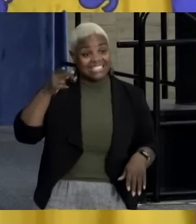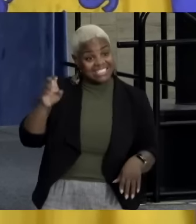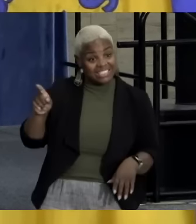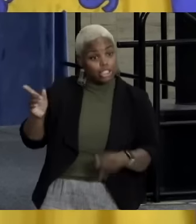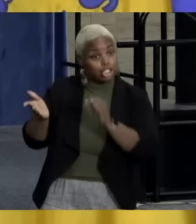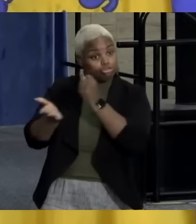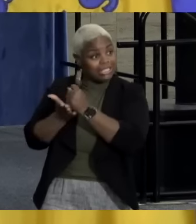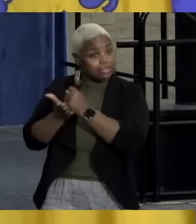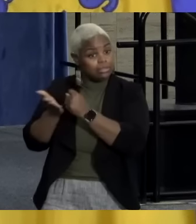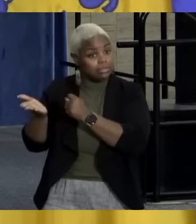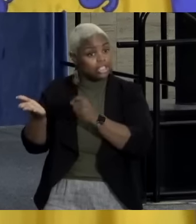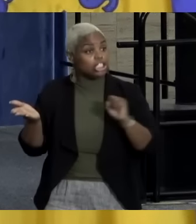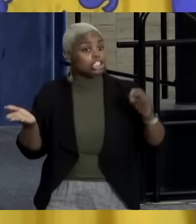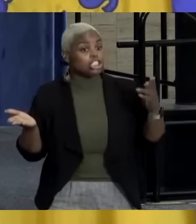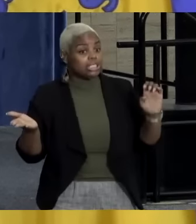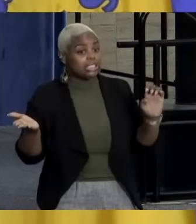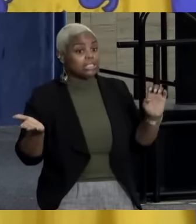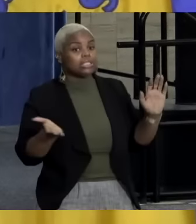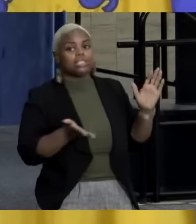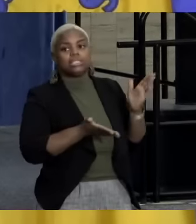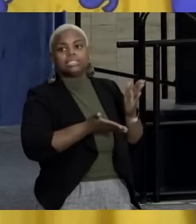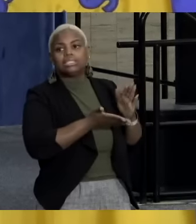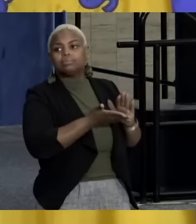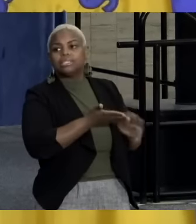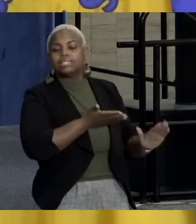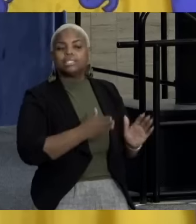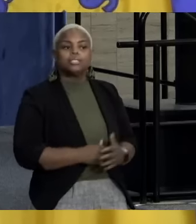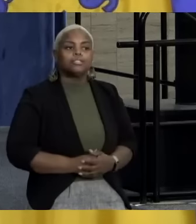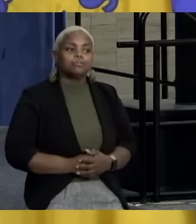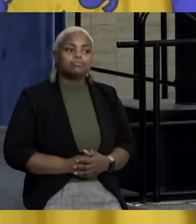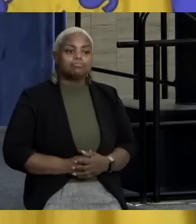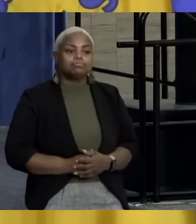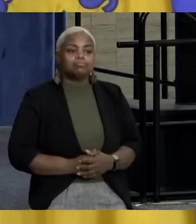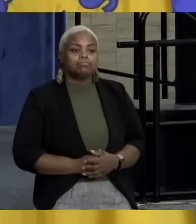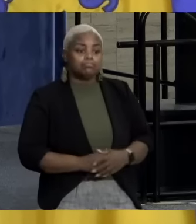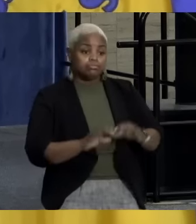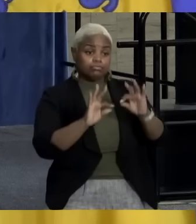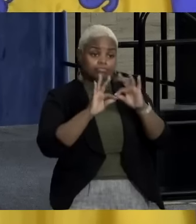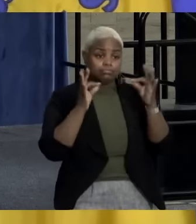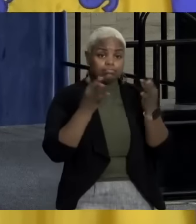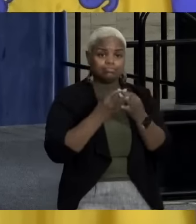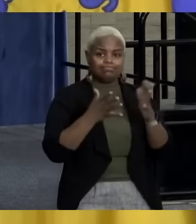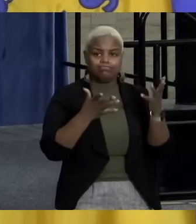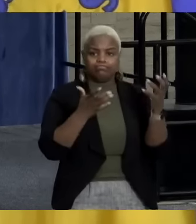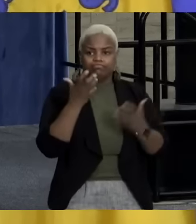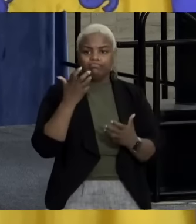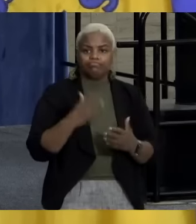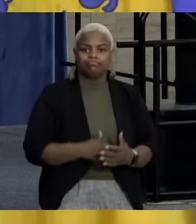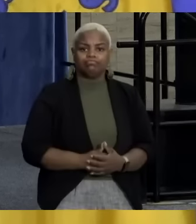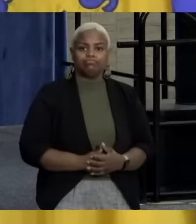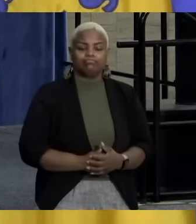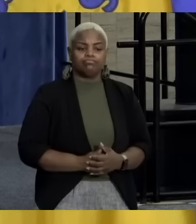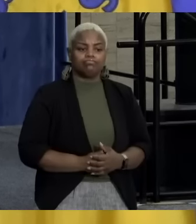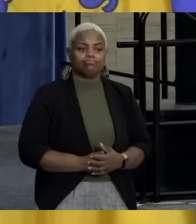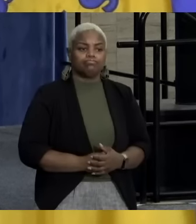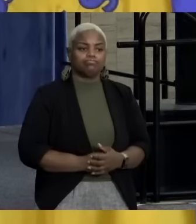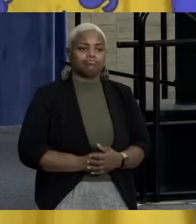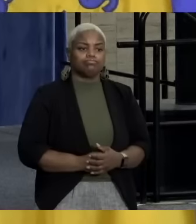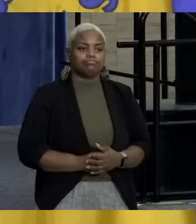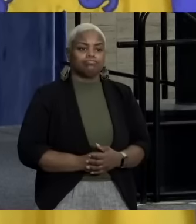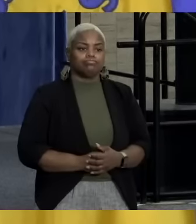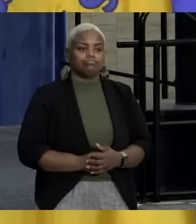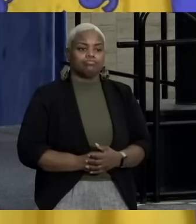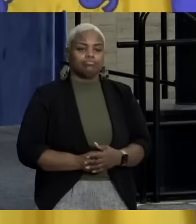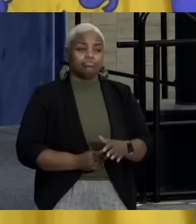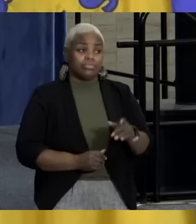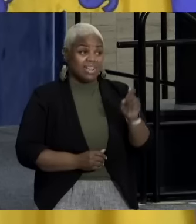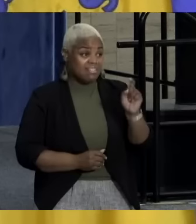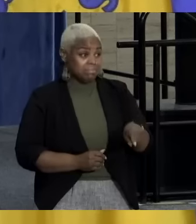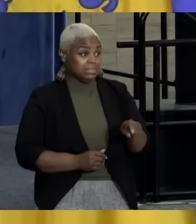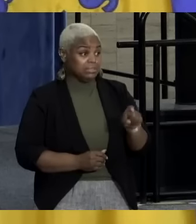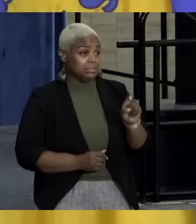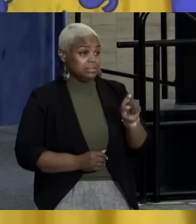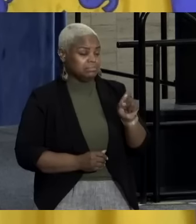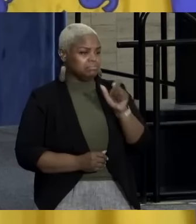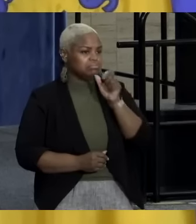gets dismissed. Families fracture. It doesn't have to be this way. Estrogen